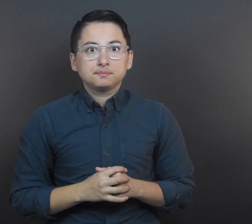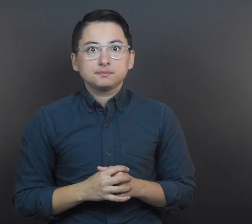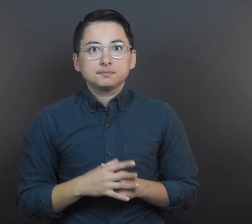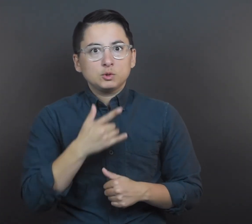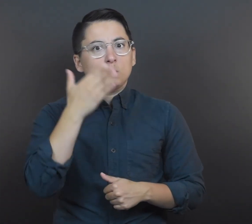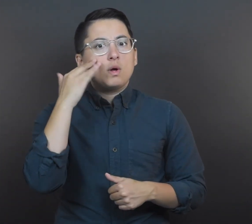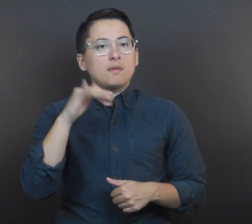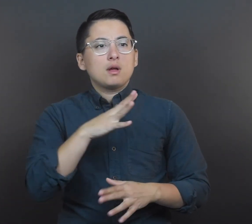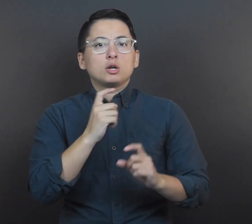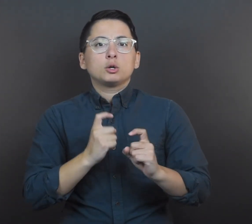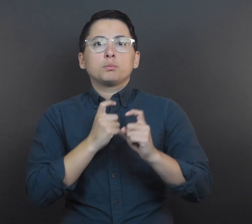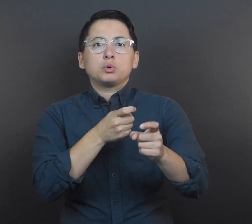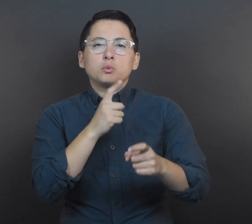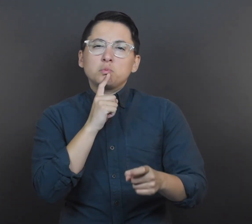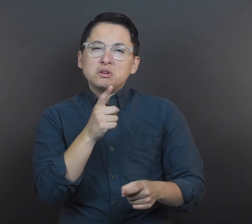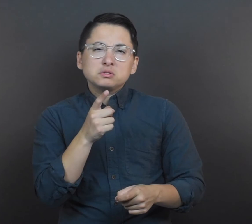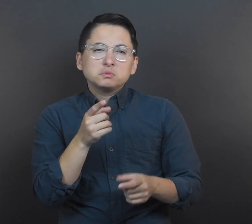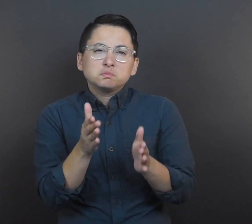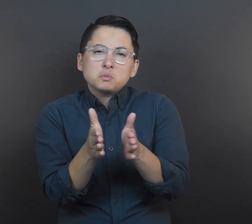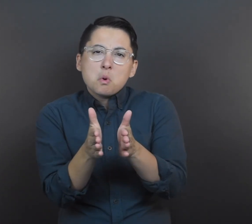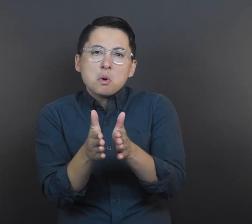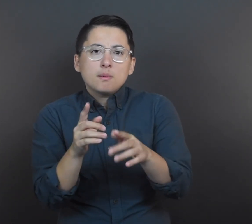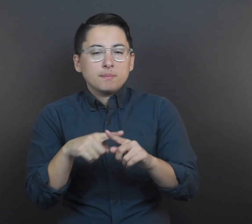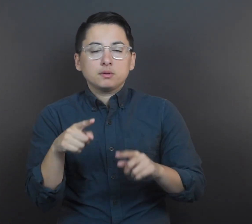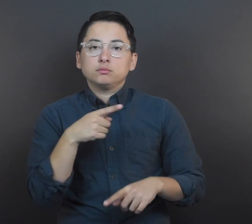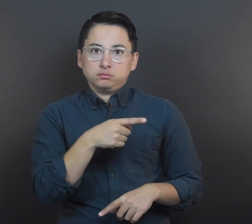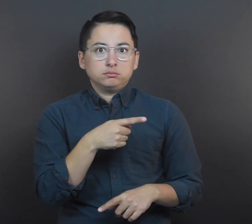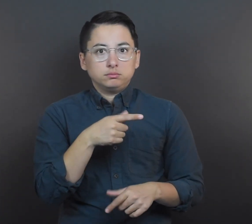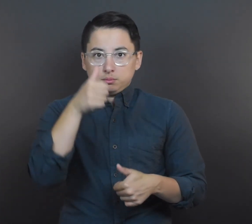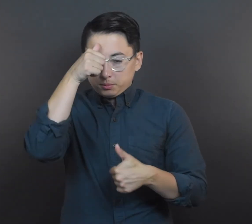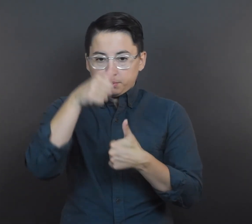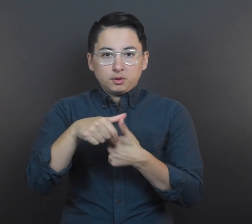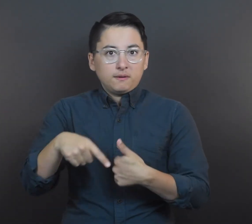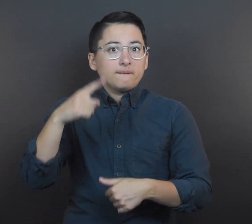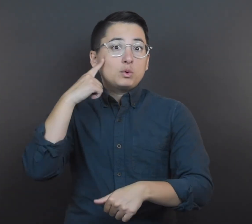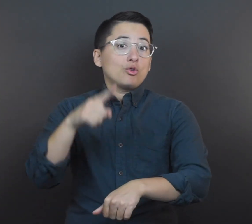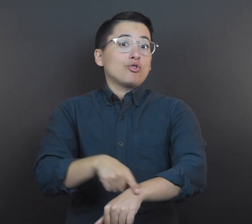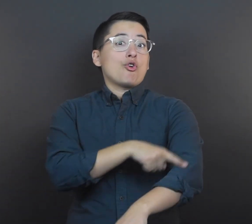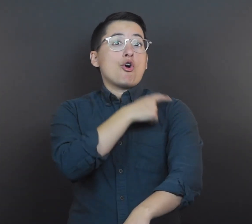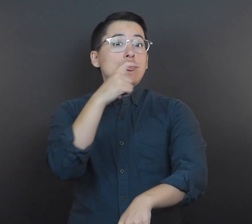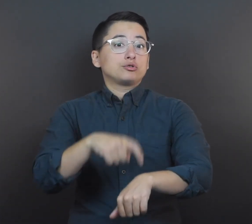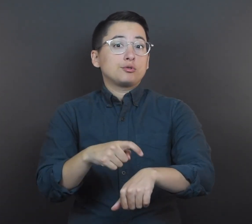“I know my contribution was really small, but I am going to remember this for a very long time.”